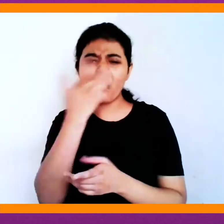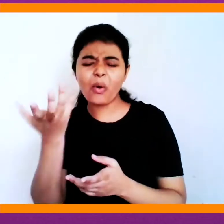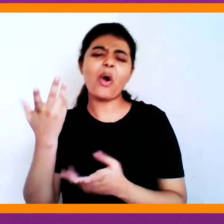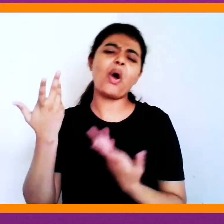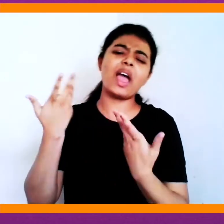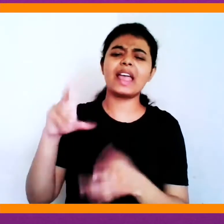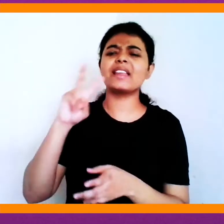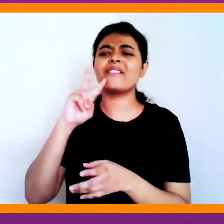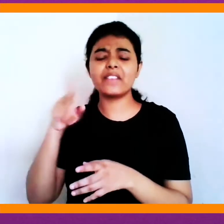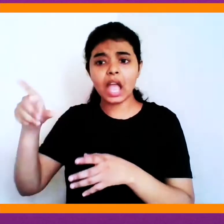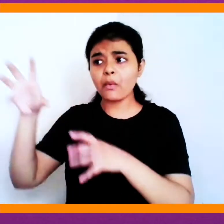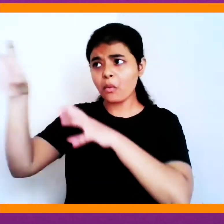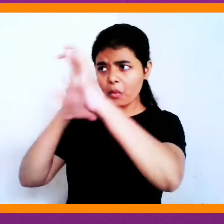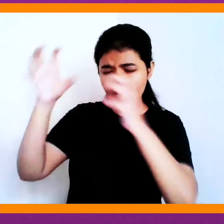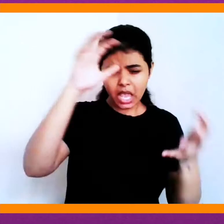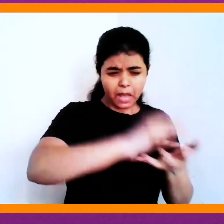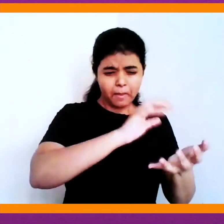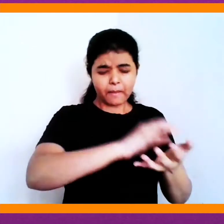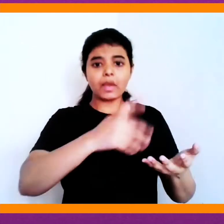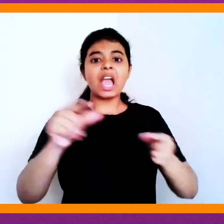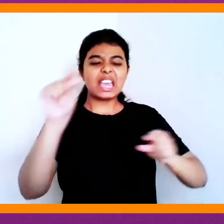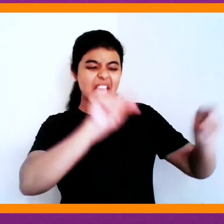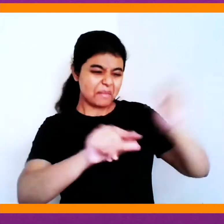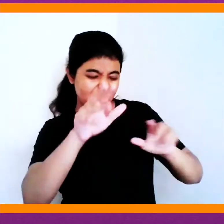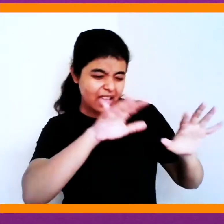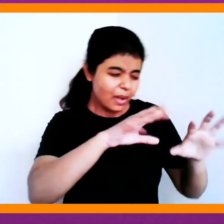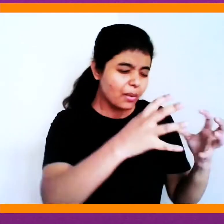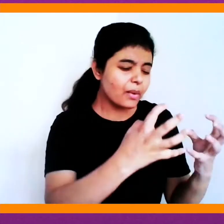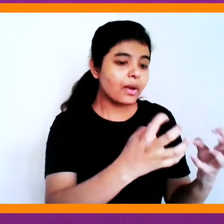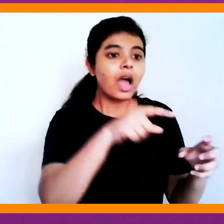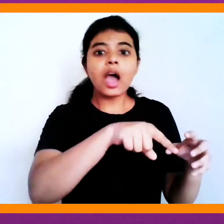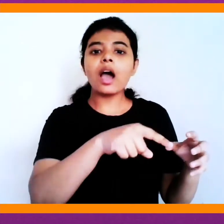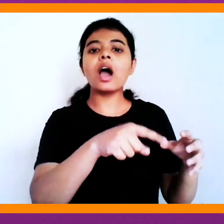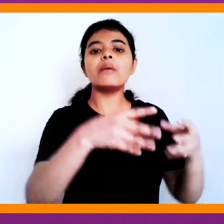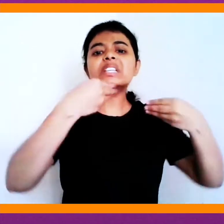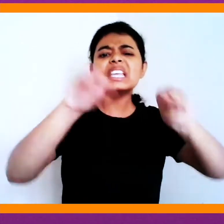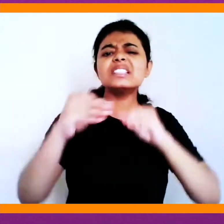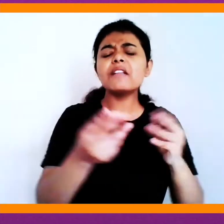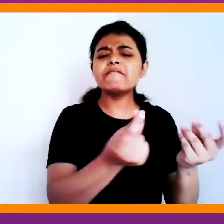chemicals which help them to ripen off the tree and so these also are affecting our entire system